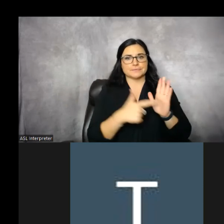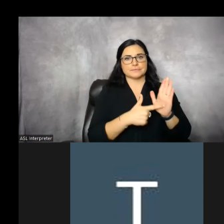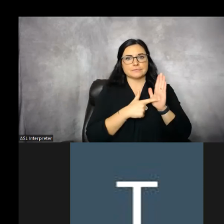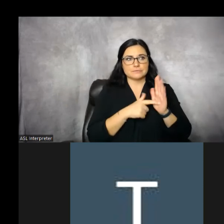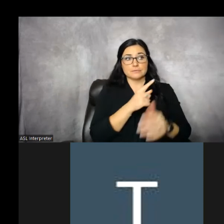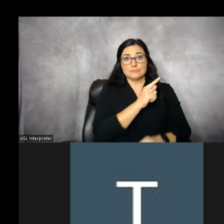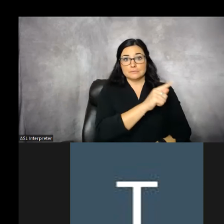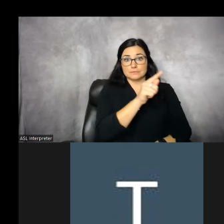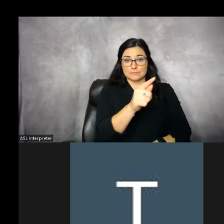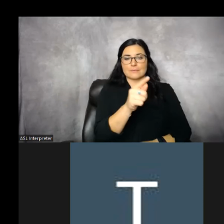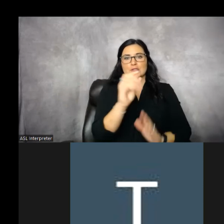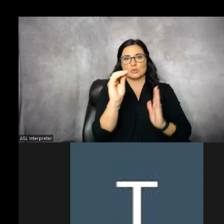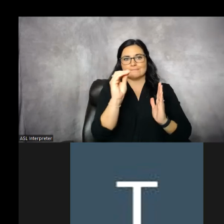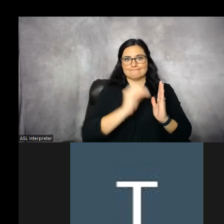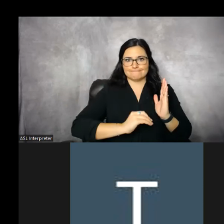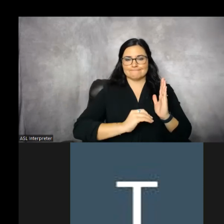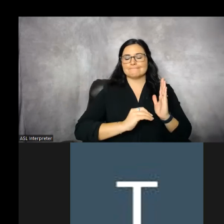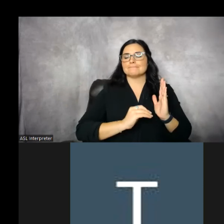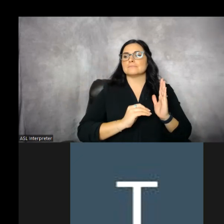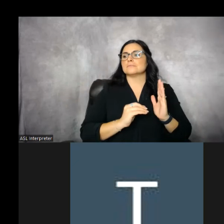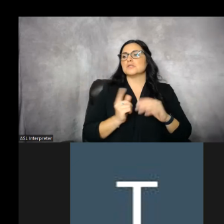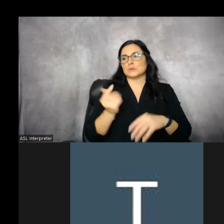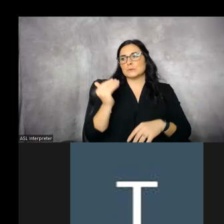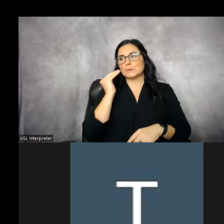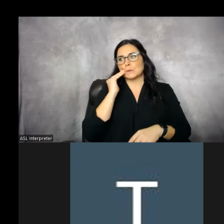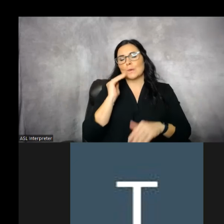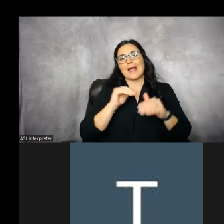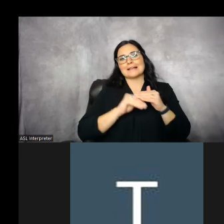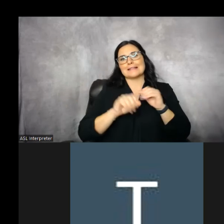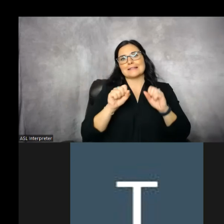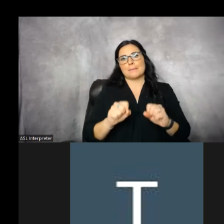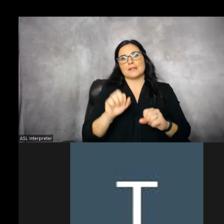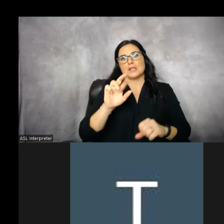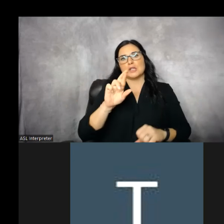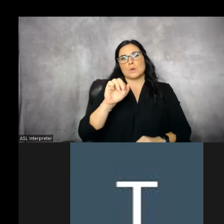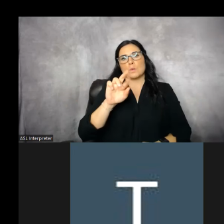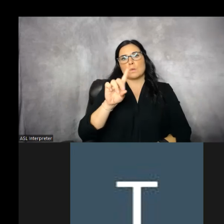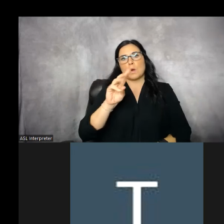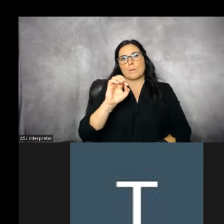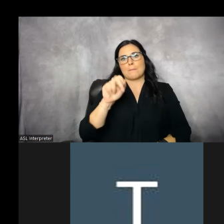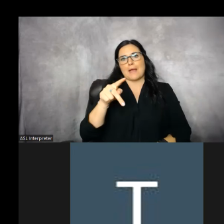to complete what you're familiar with, Robert, an accessibility roadmap included in the contract, right?